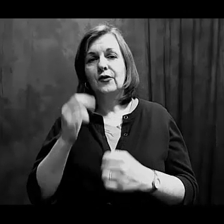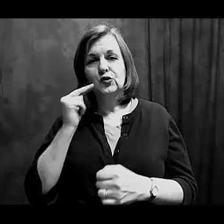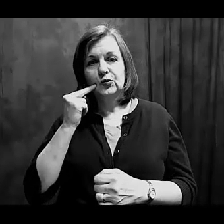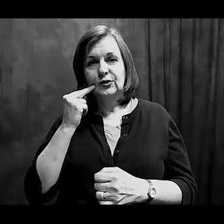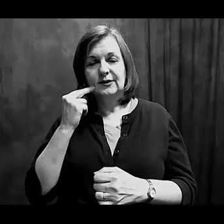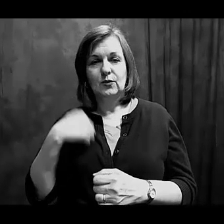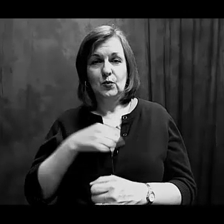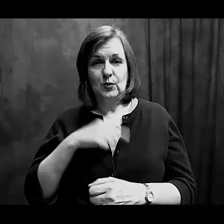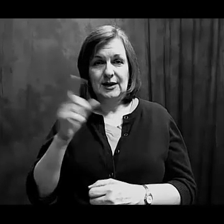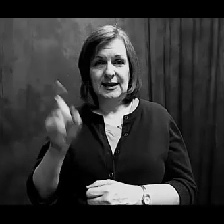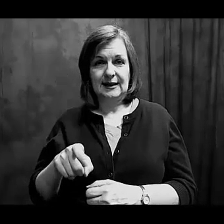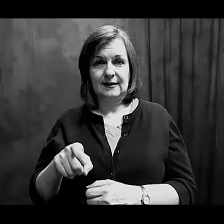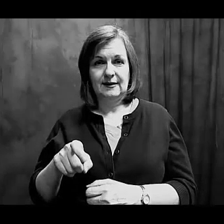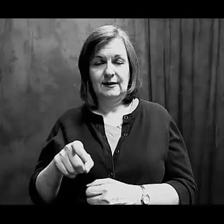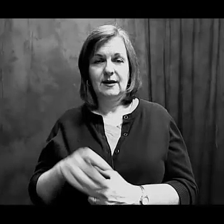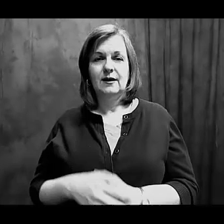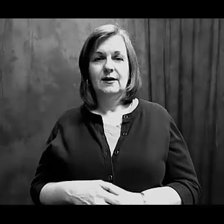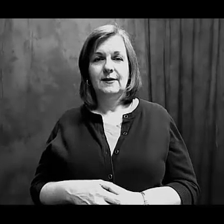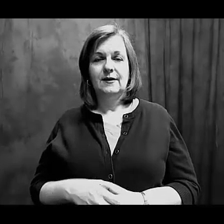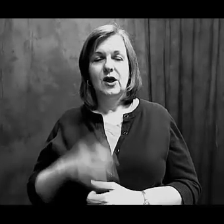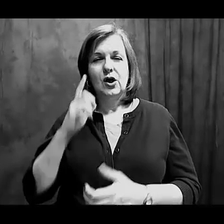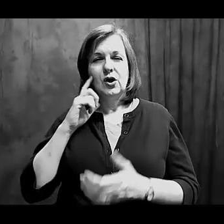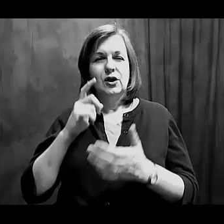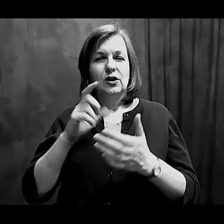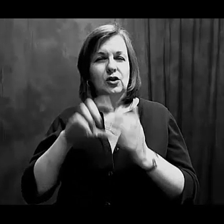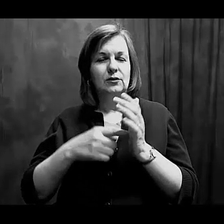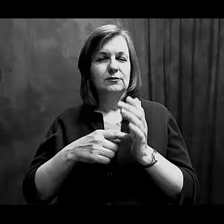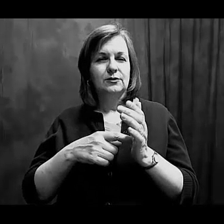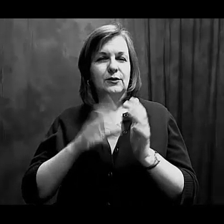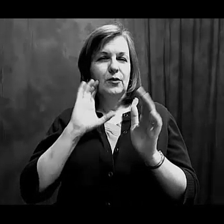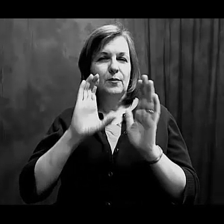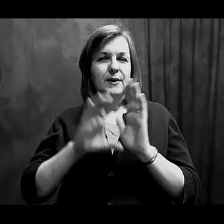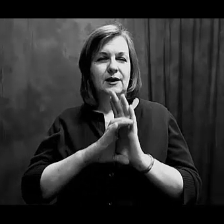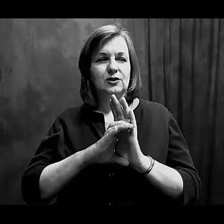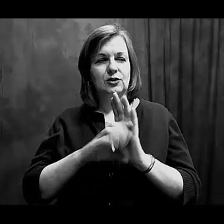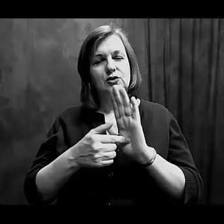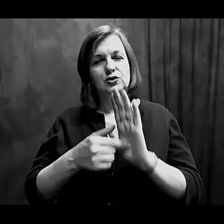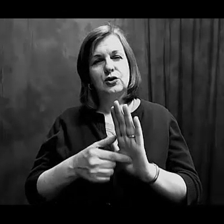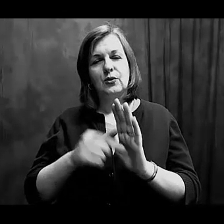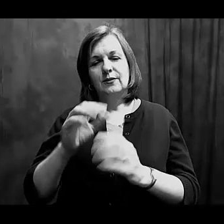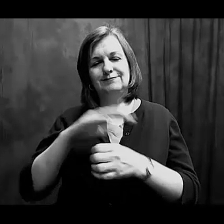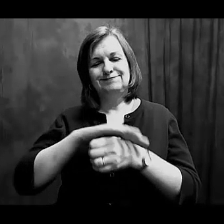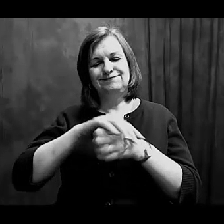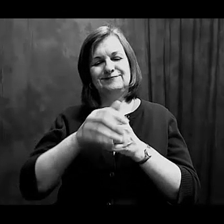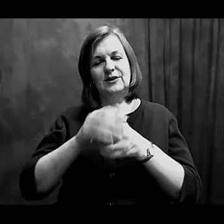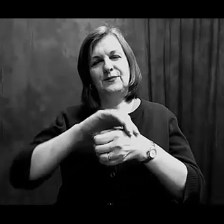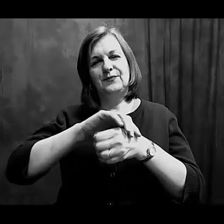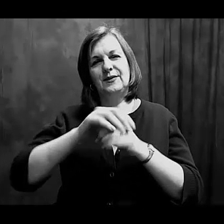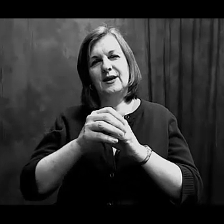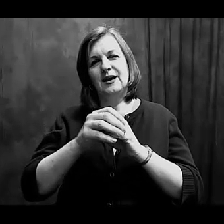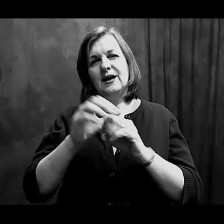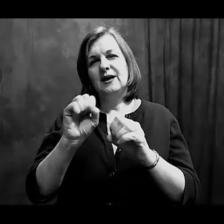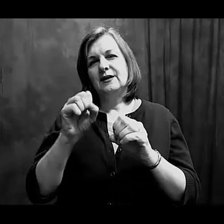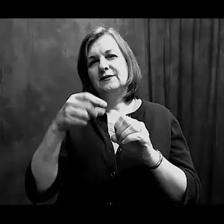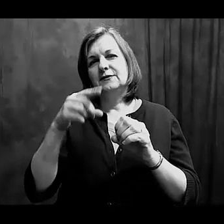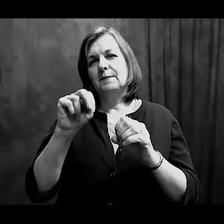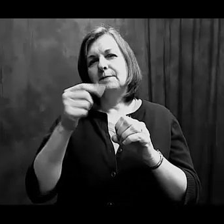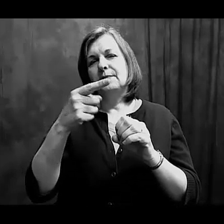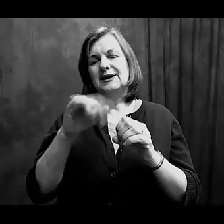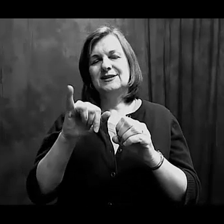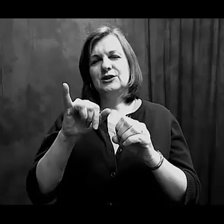marrow and nutrients and other things that we need so you see the difference here between a spongy bone looks very porous